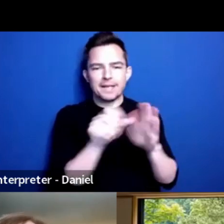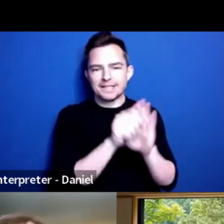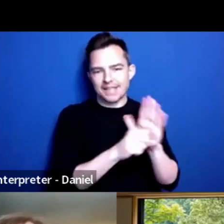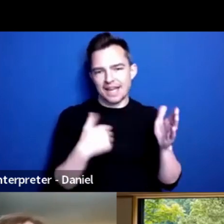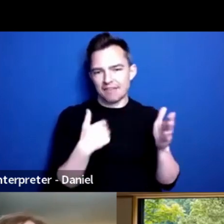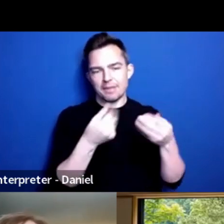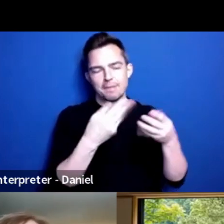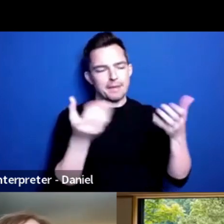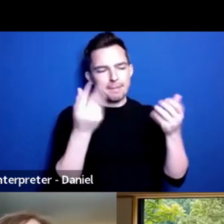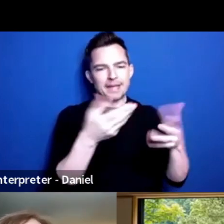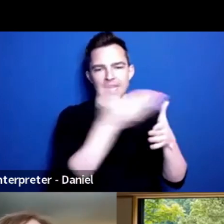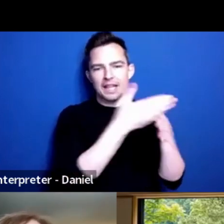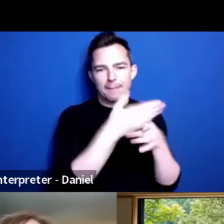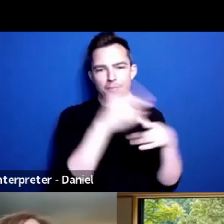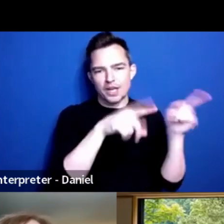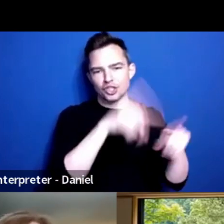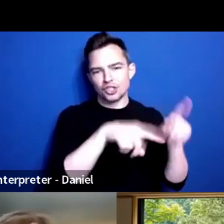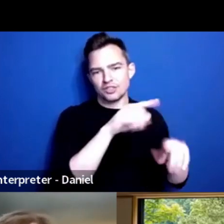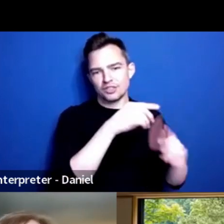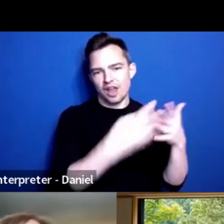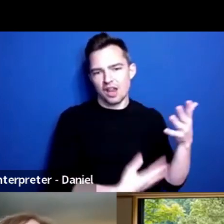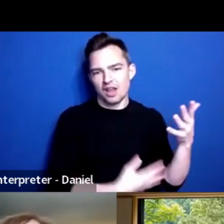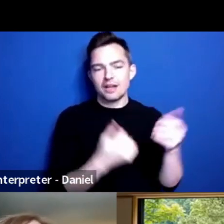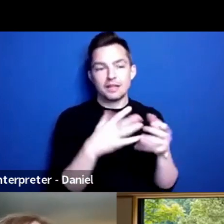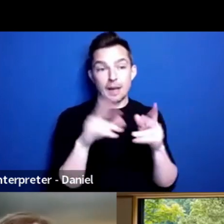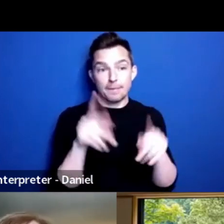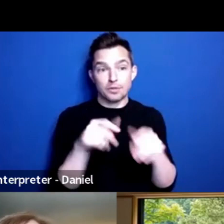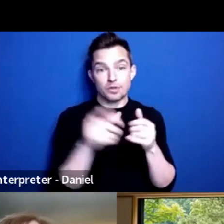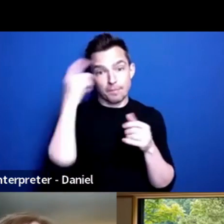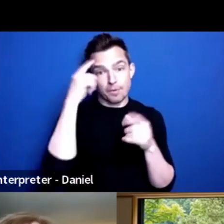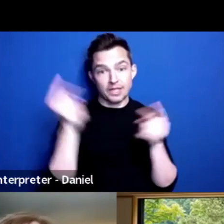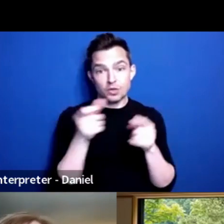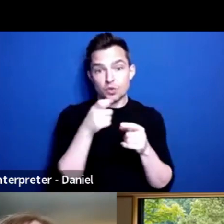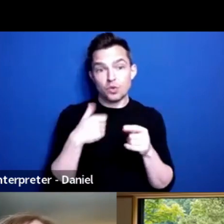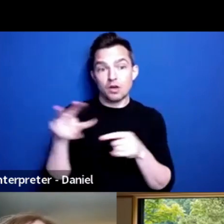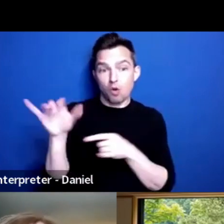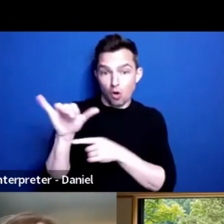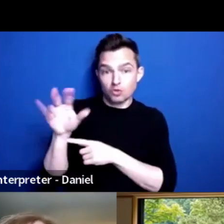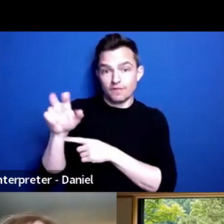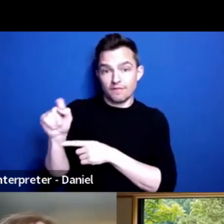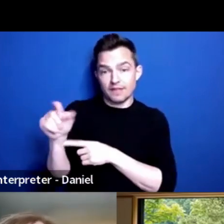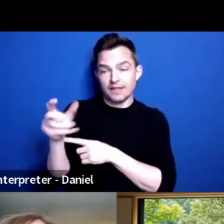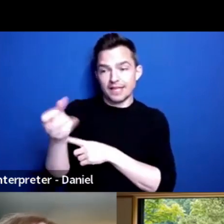collaborations. And then a person with a brain injury, who's a veteran can take what they need from both of the